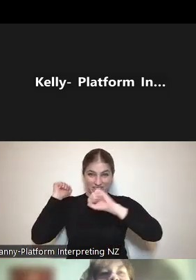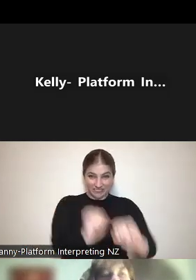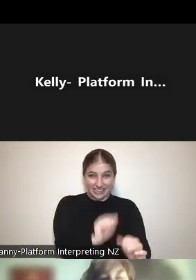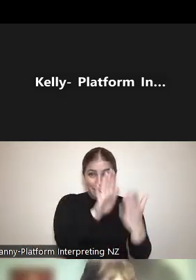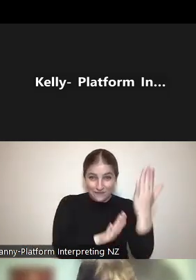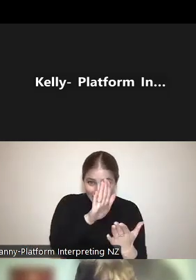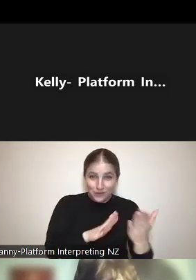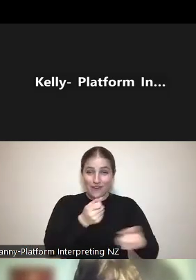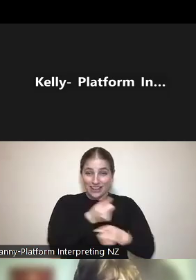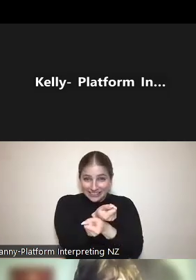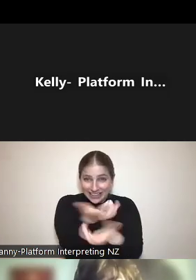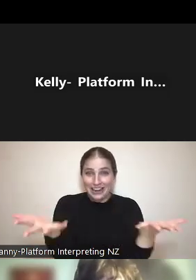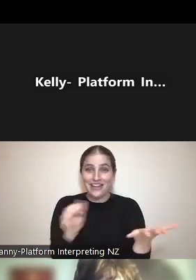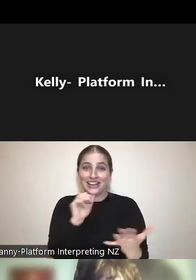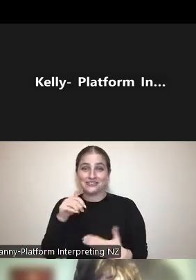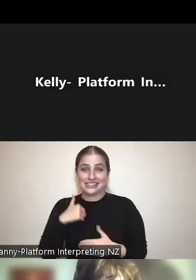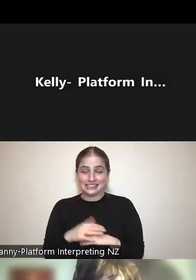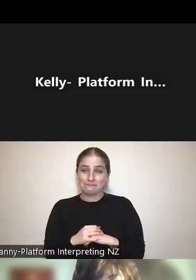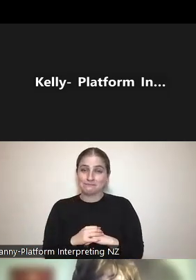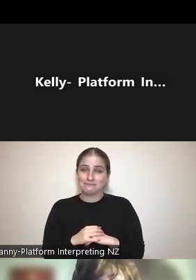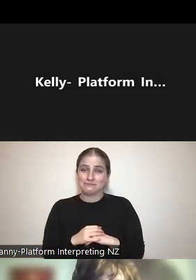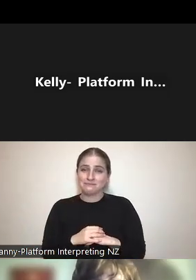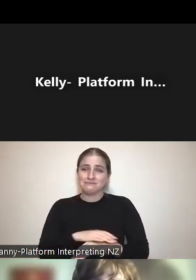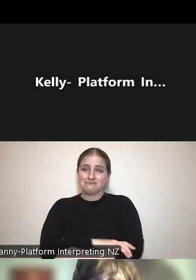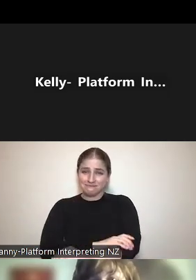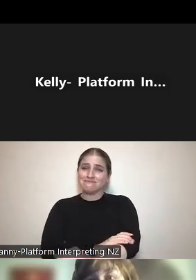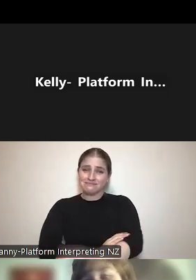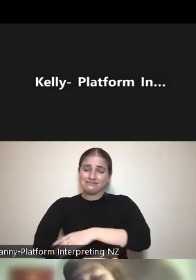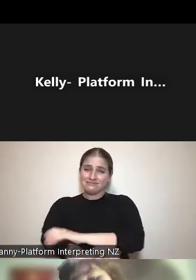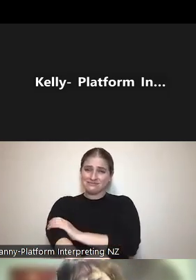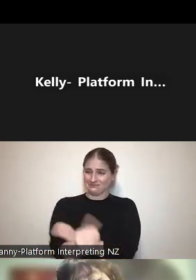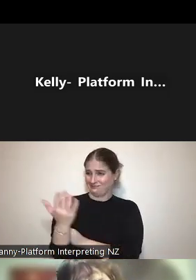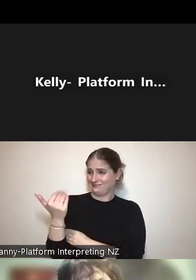So yes, we've made some really wonderful leaps in the last few years, and as I say,